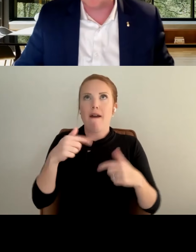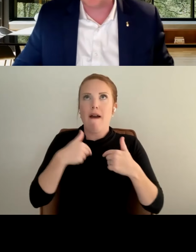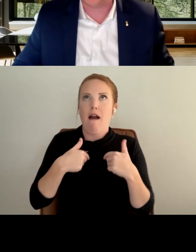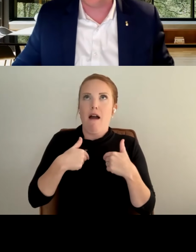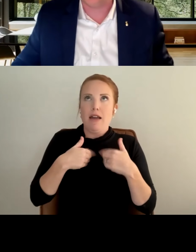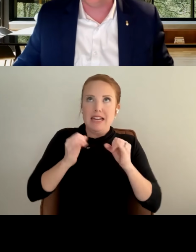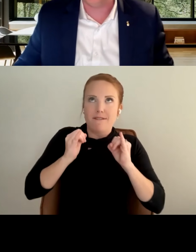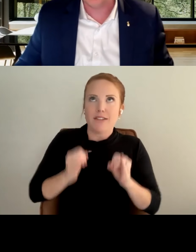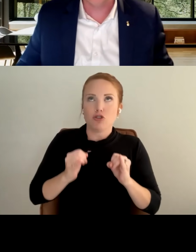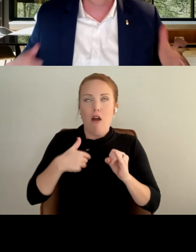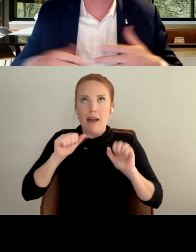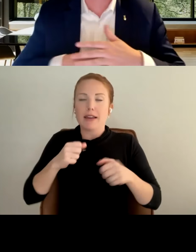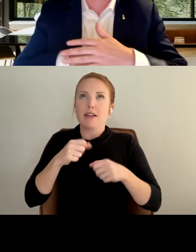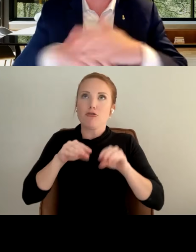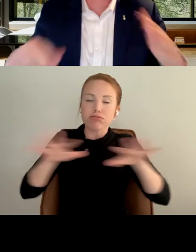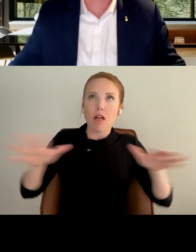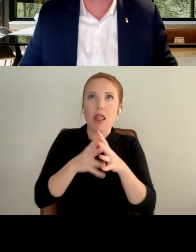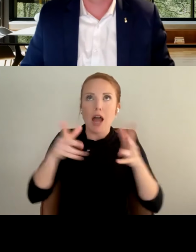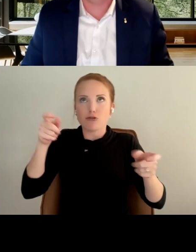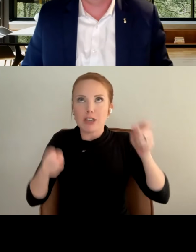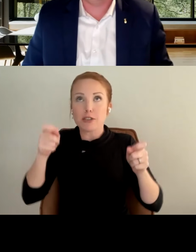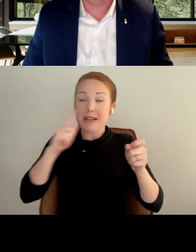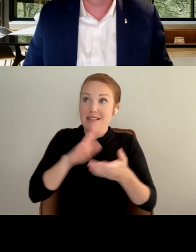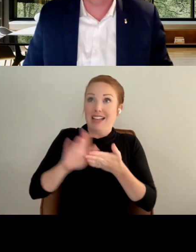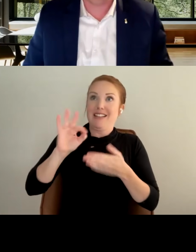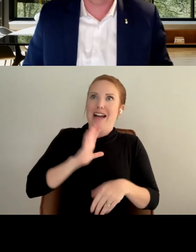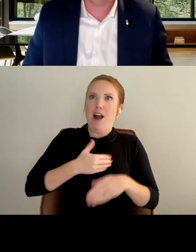can make a lot of changes, wouldn't it be great if our organization as a whole made these changes.